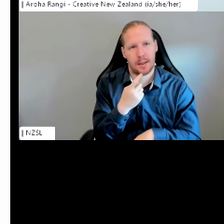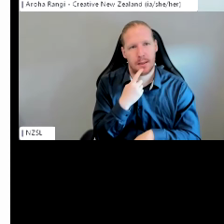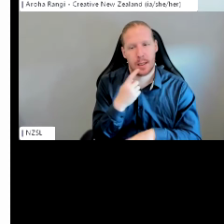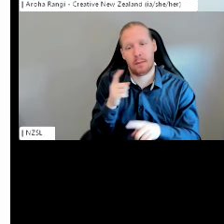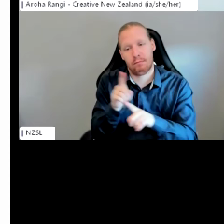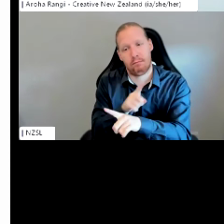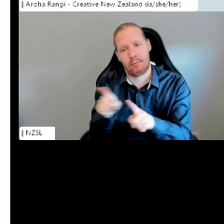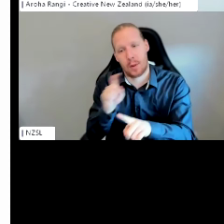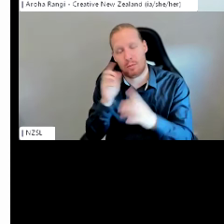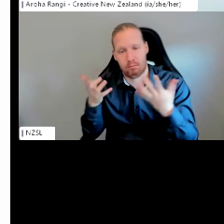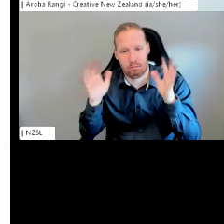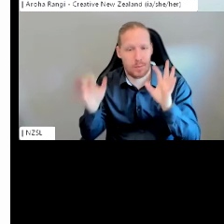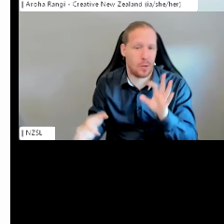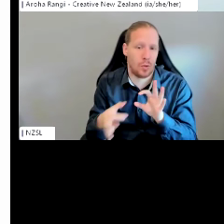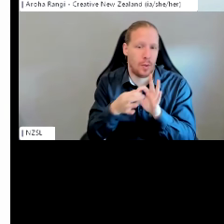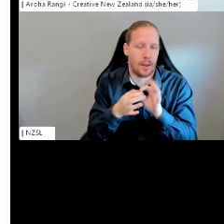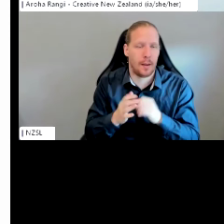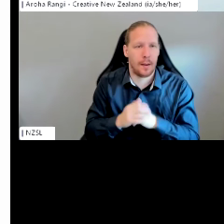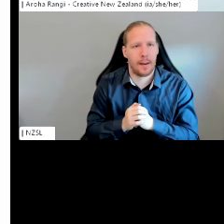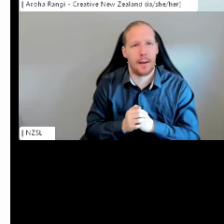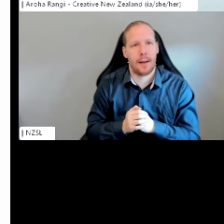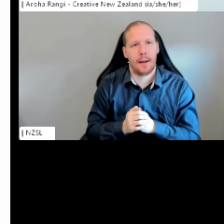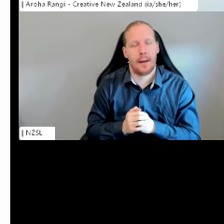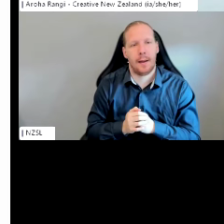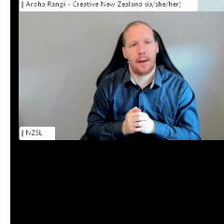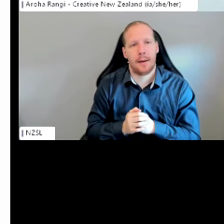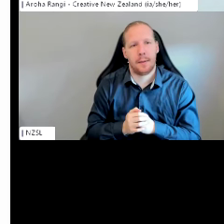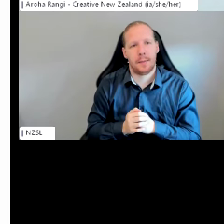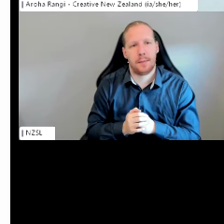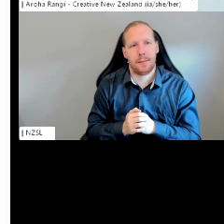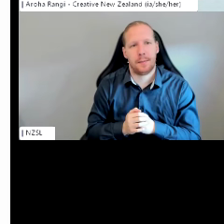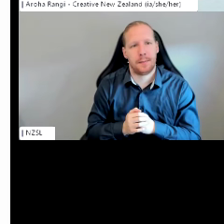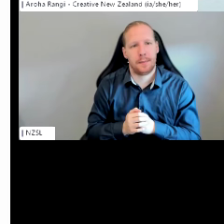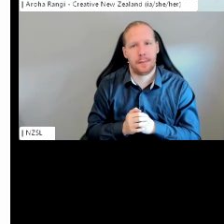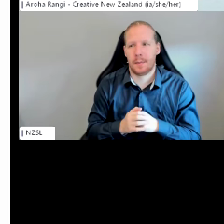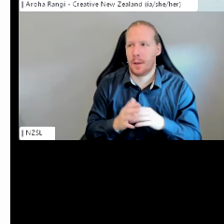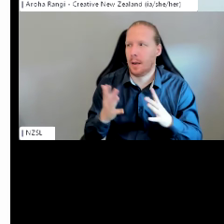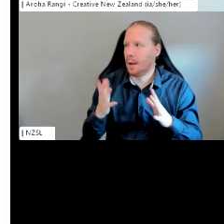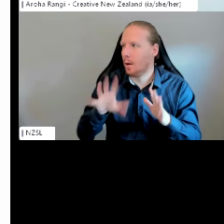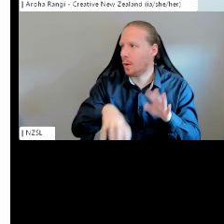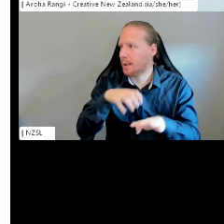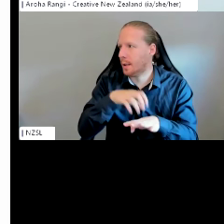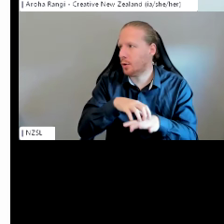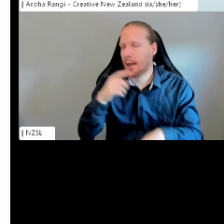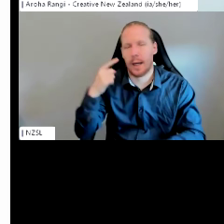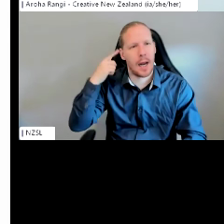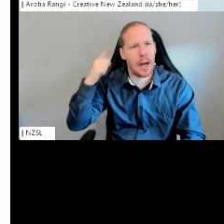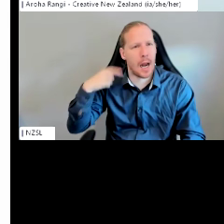Modern in London has just done a trial membership, which is like a three-month membership for a like